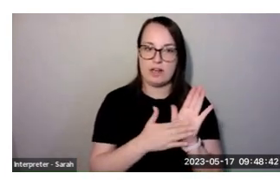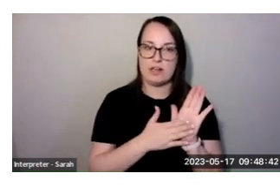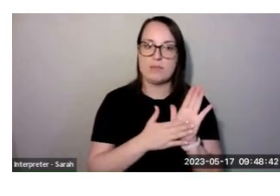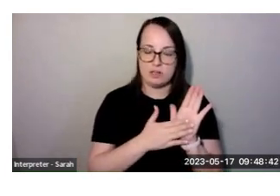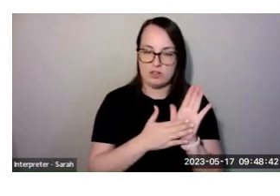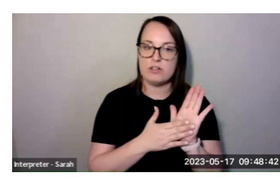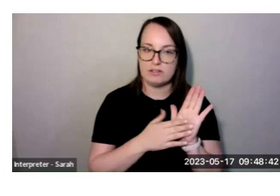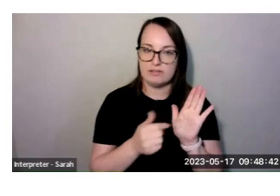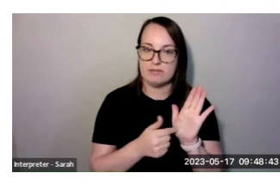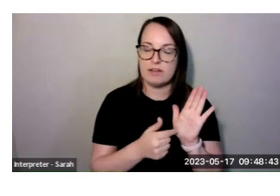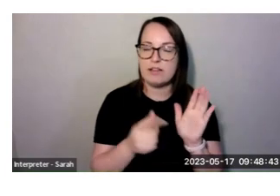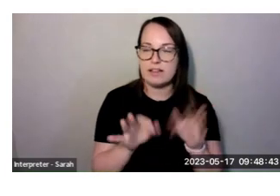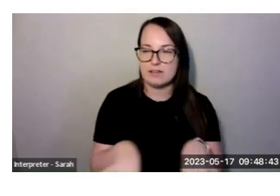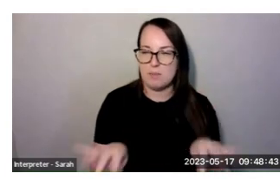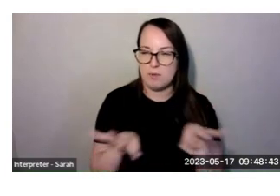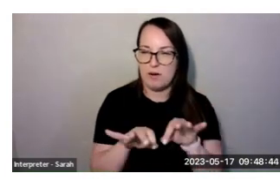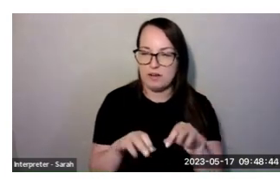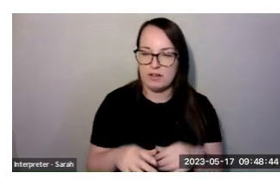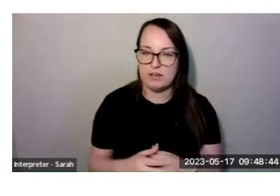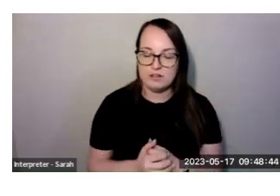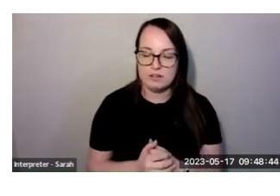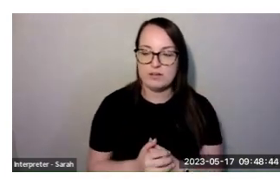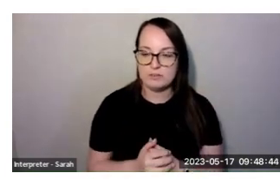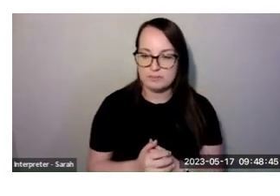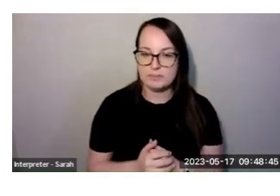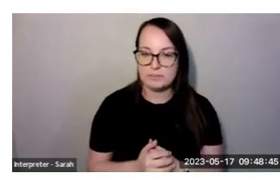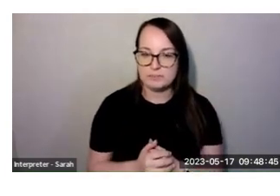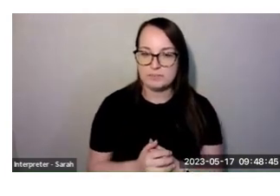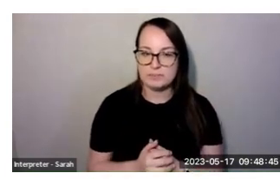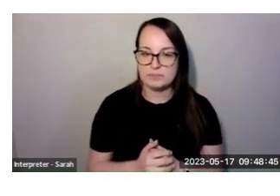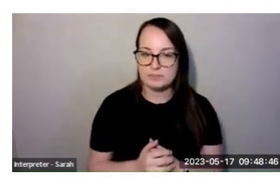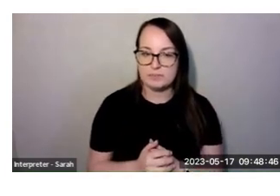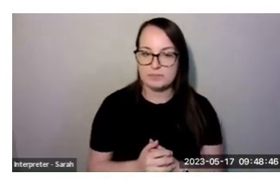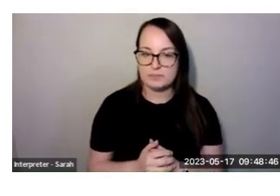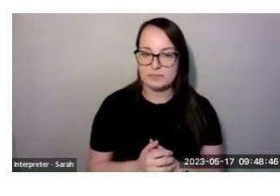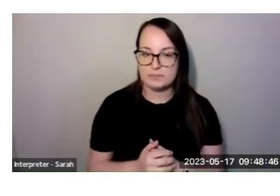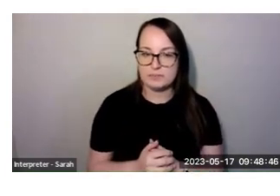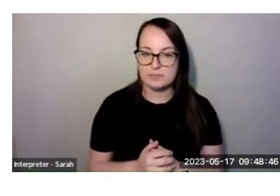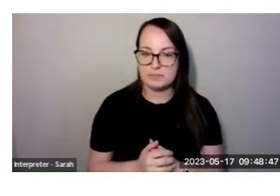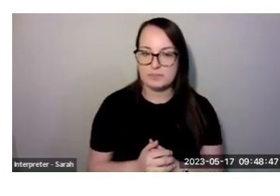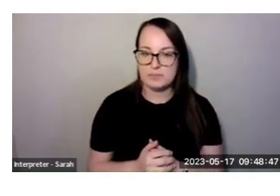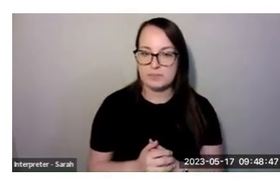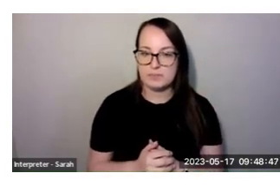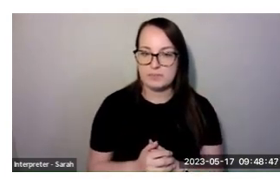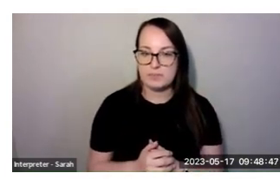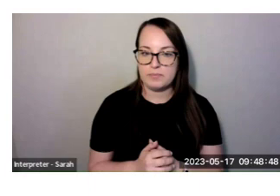are important.